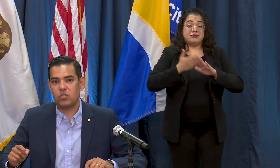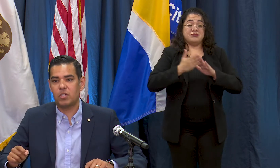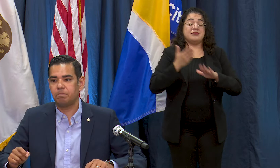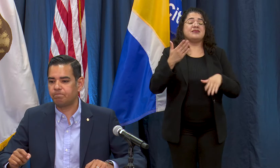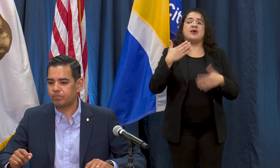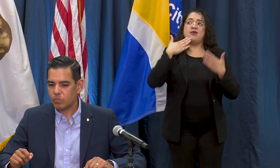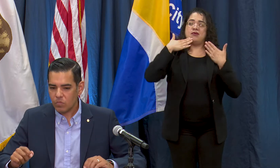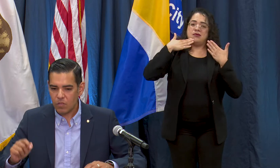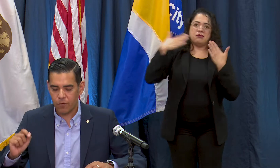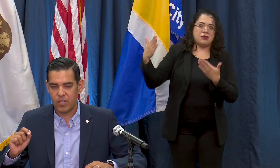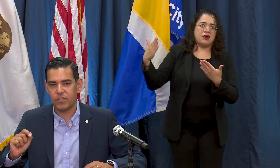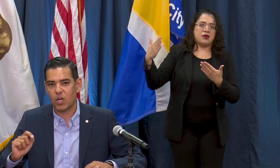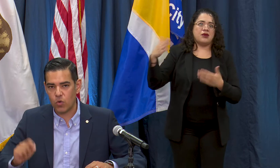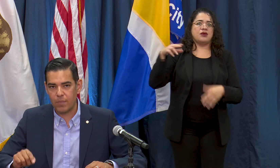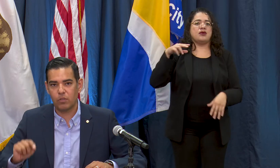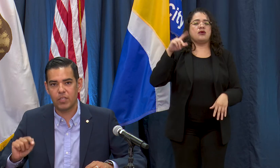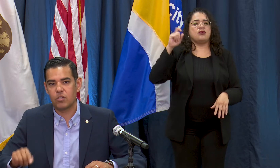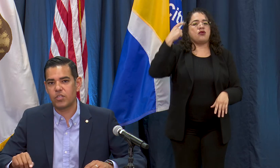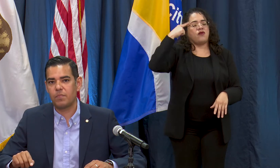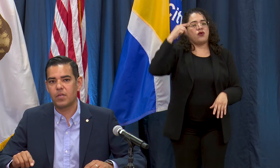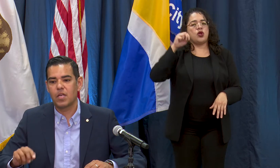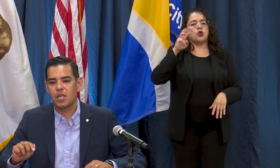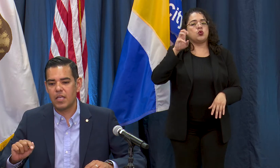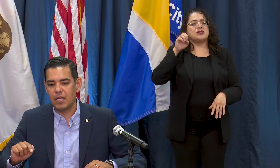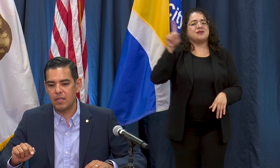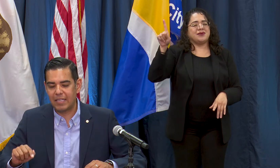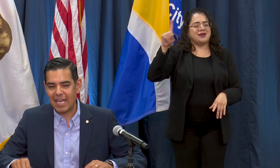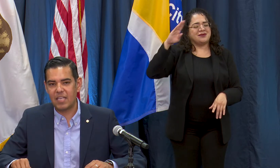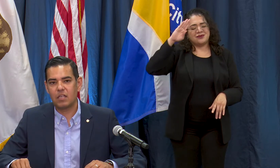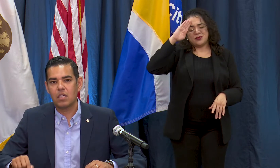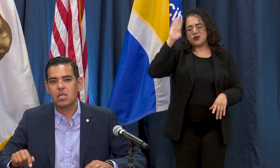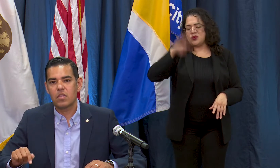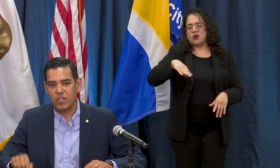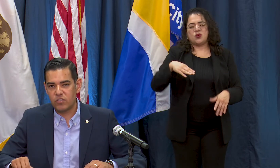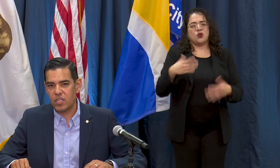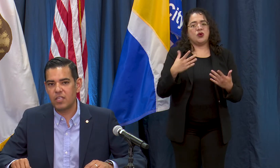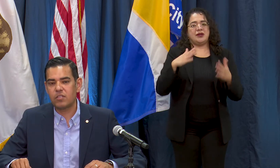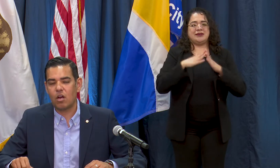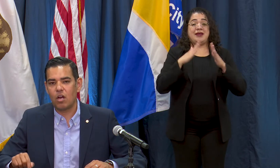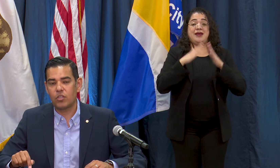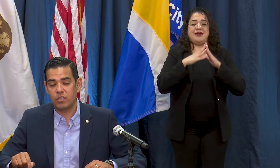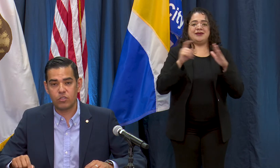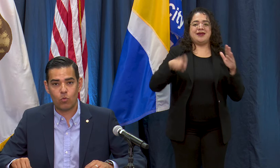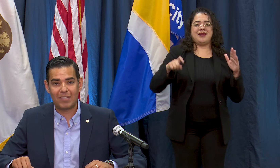Newsom for his incredible leadership in getting these cities this direct